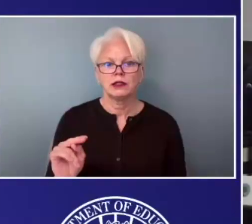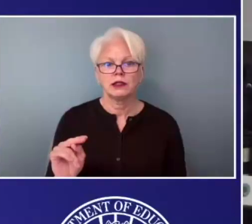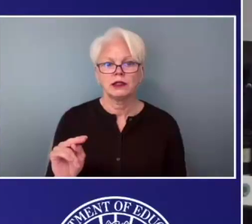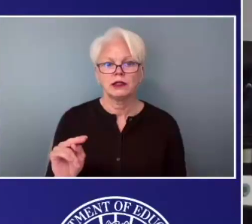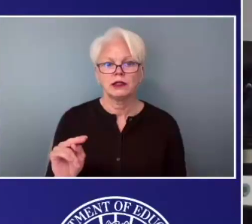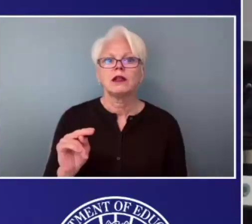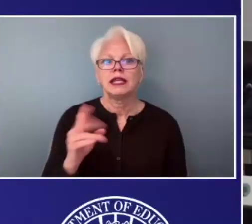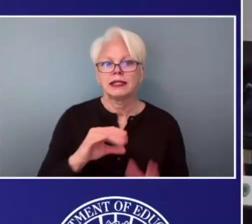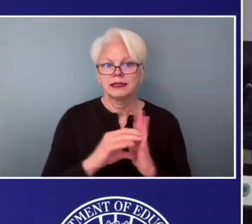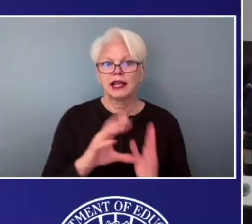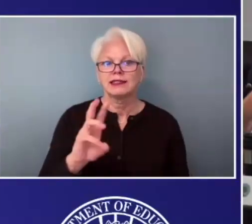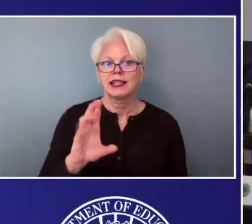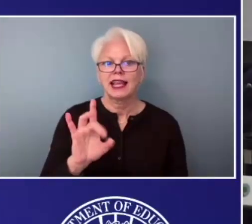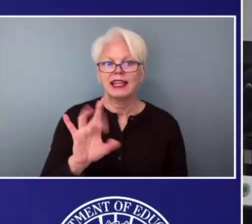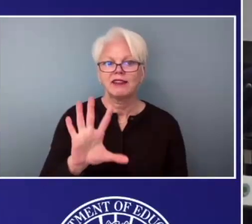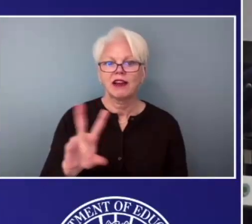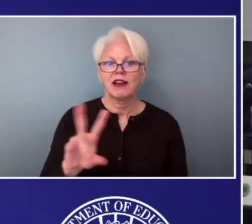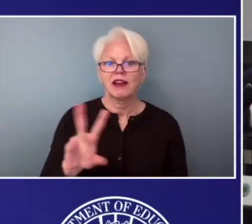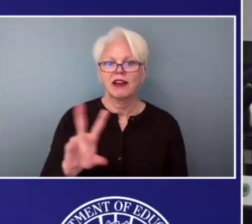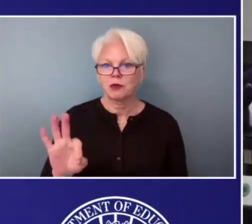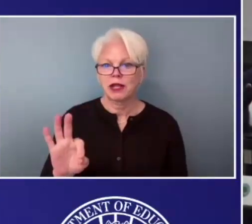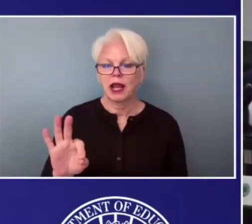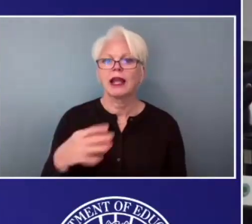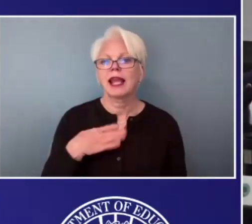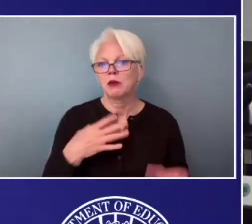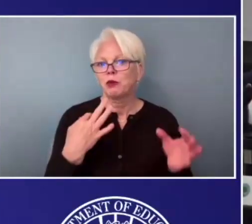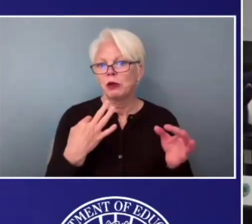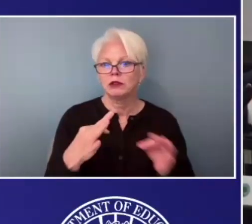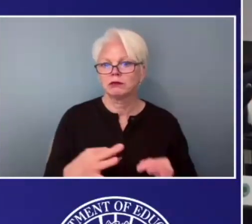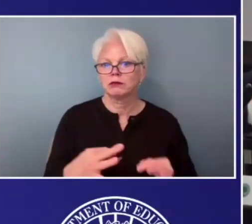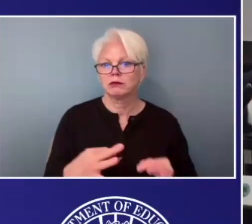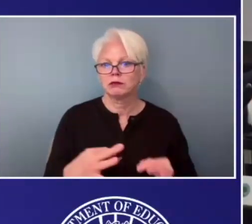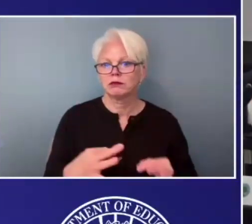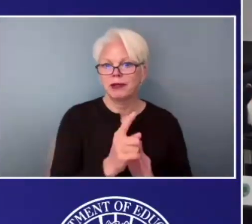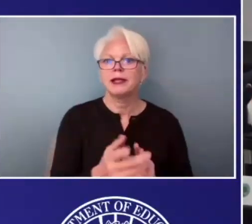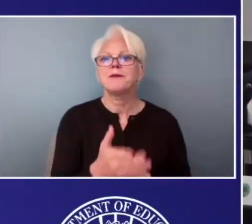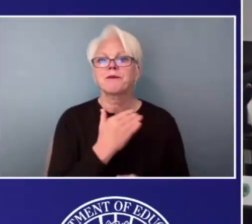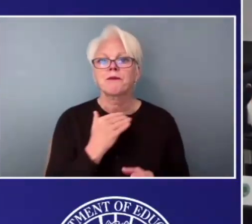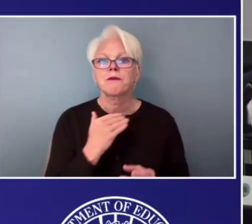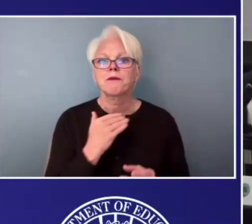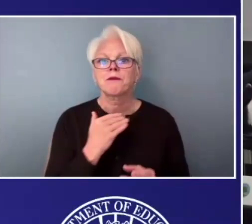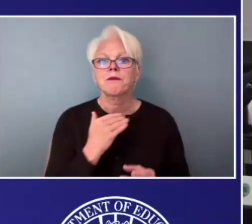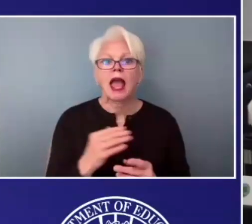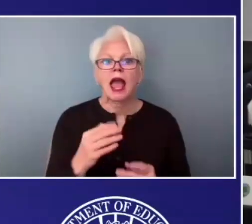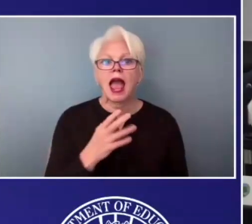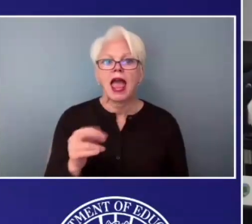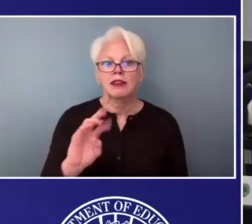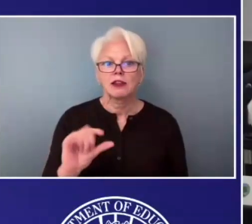section 685.209, and we'll go over that in just a minute. And there is regulatory precedence for us